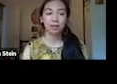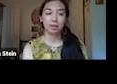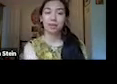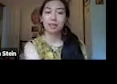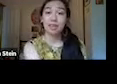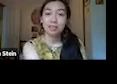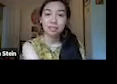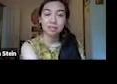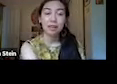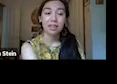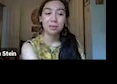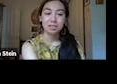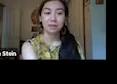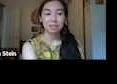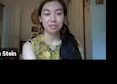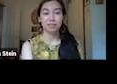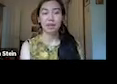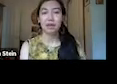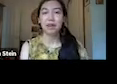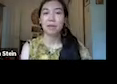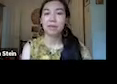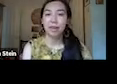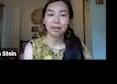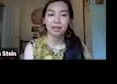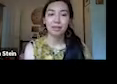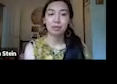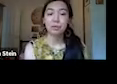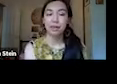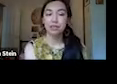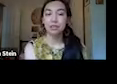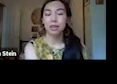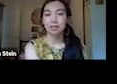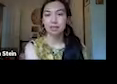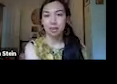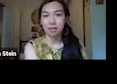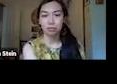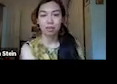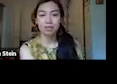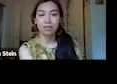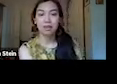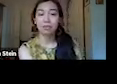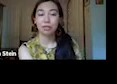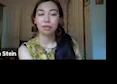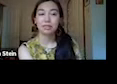The National Arts Participation Survey which began in 2009 and runs every three